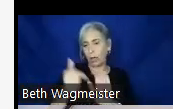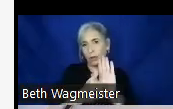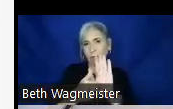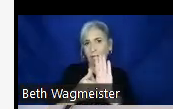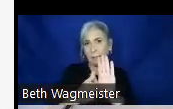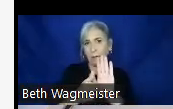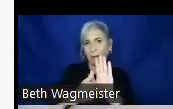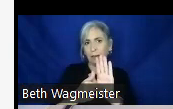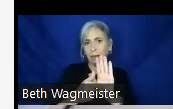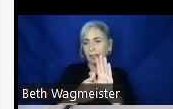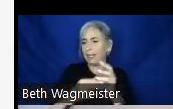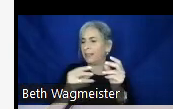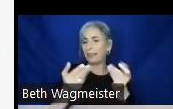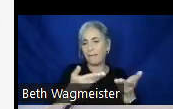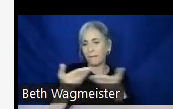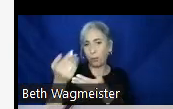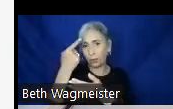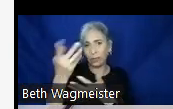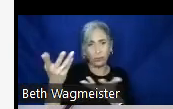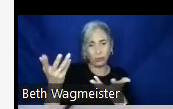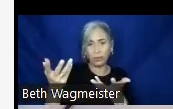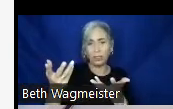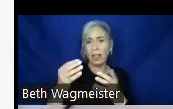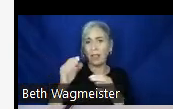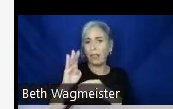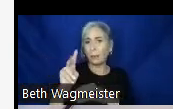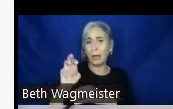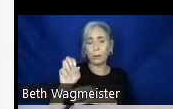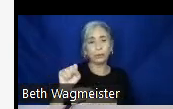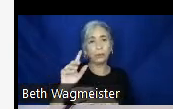does it for you, just supply the caption and the browser will make sure the right caption